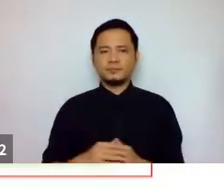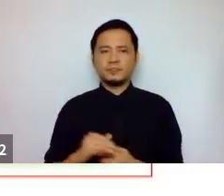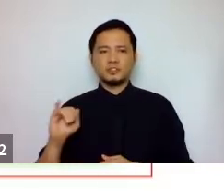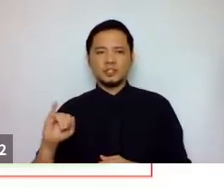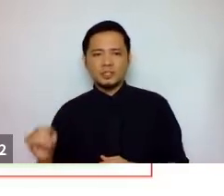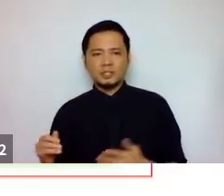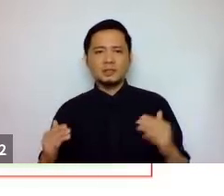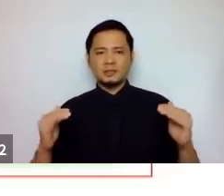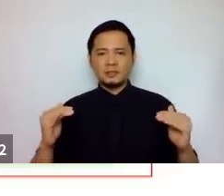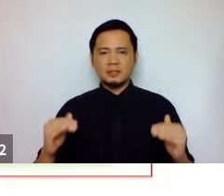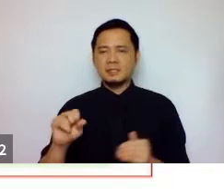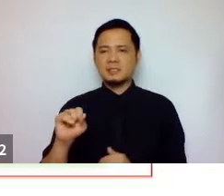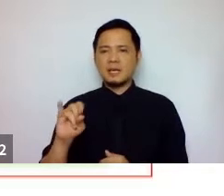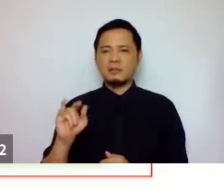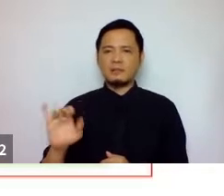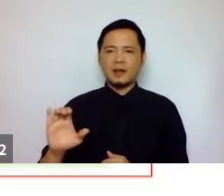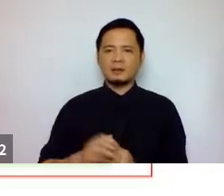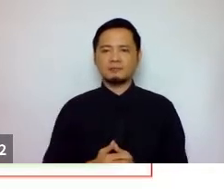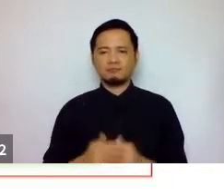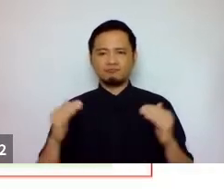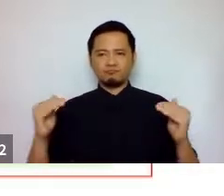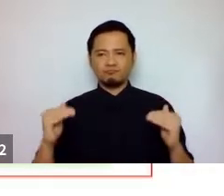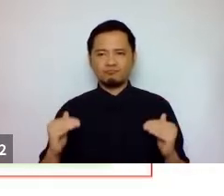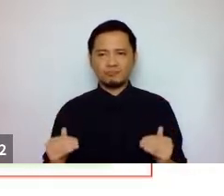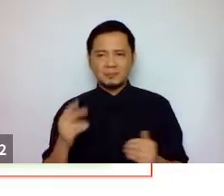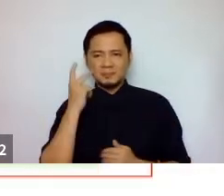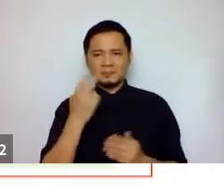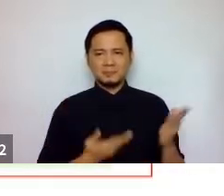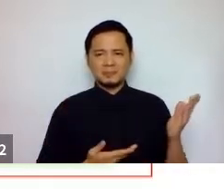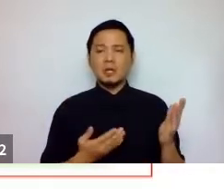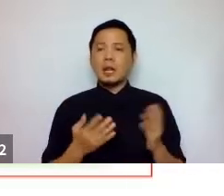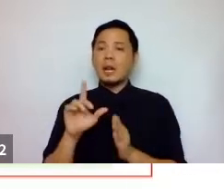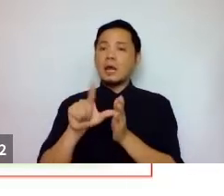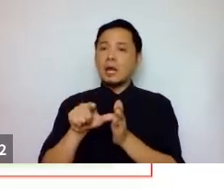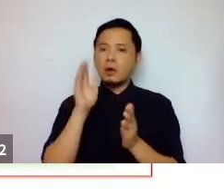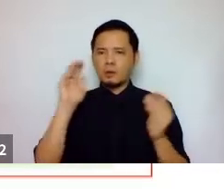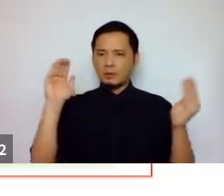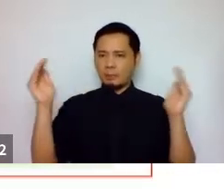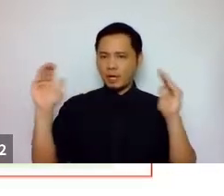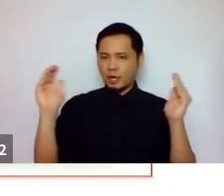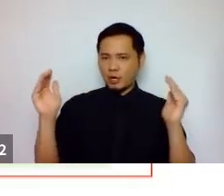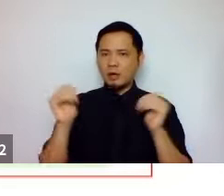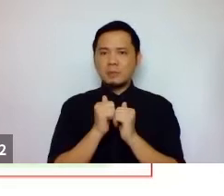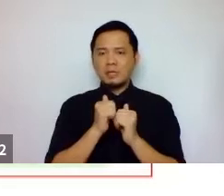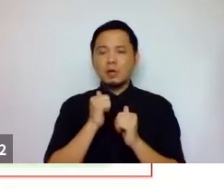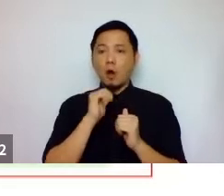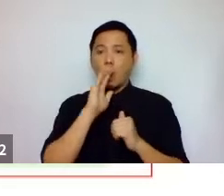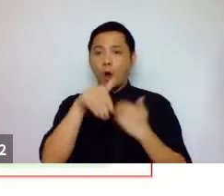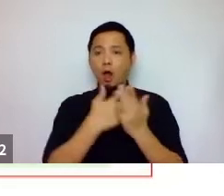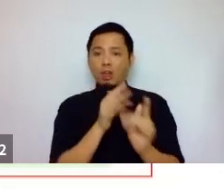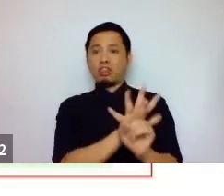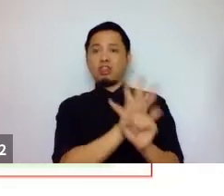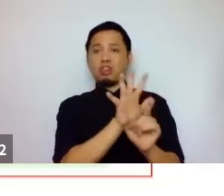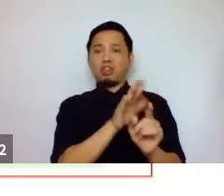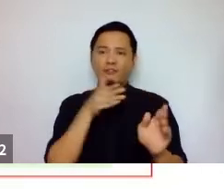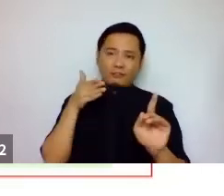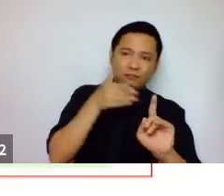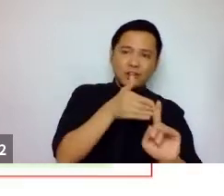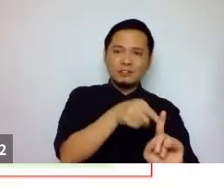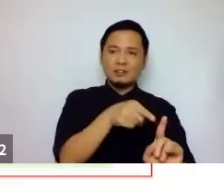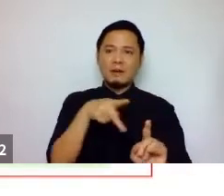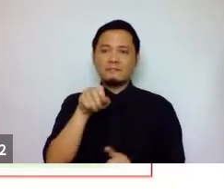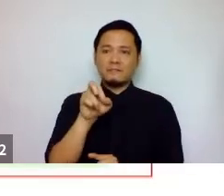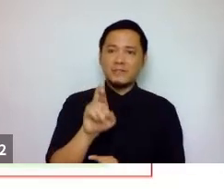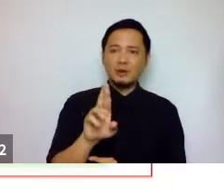I will explain later those differences so you won’t have to line up solely on Pfizer but on other vaccines as well.